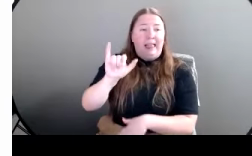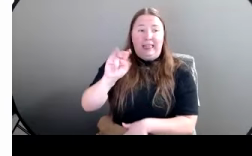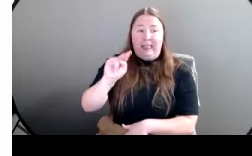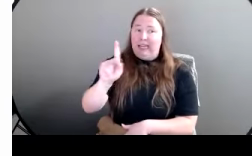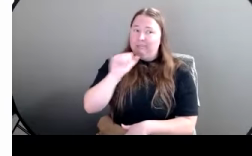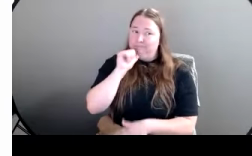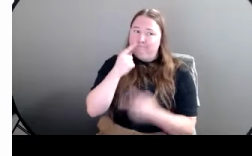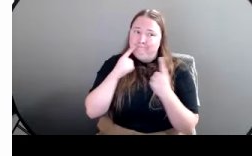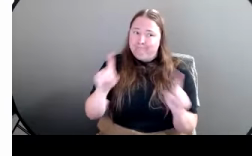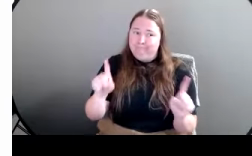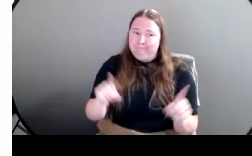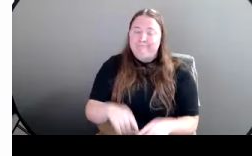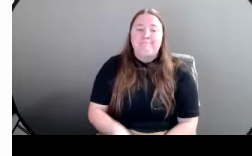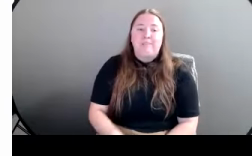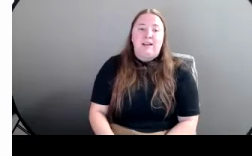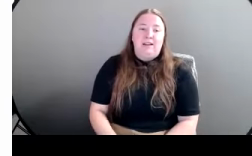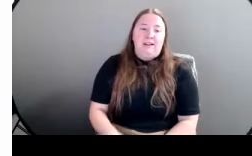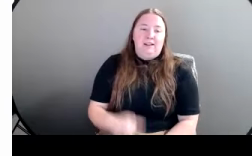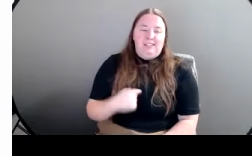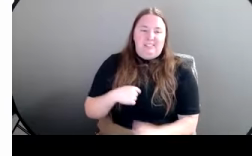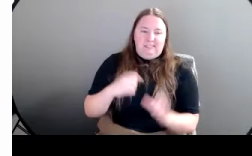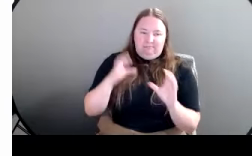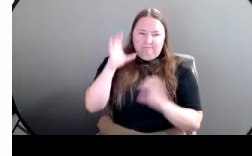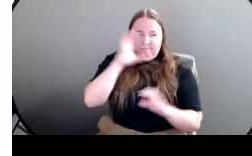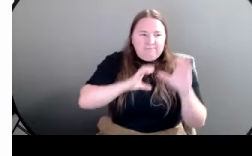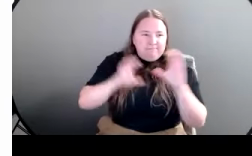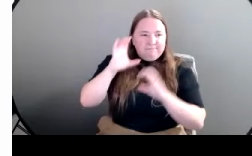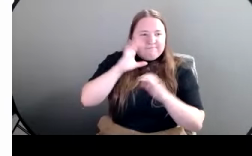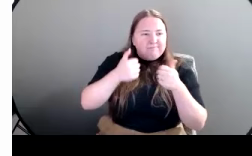We were, I was looking, to see if I could find,